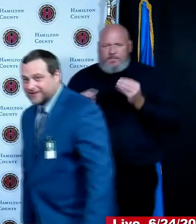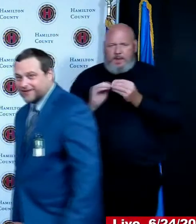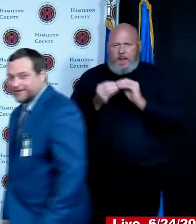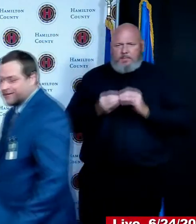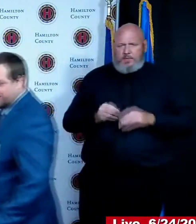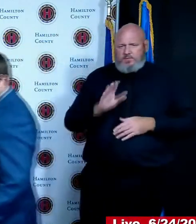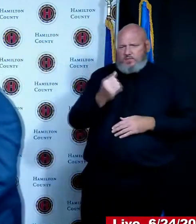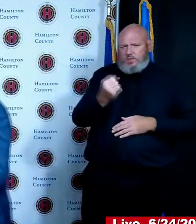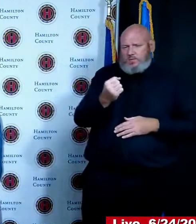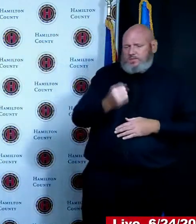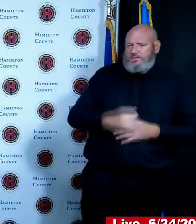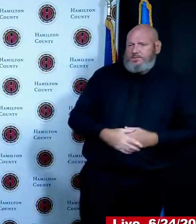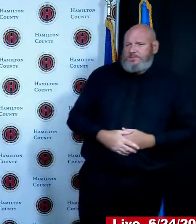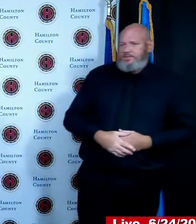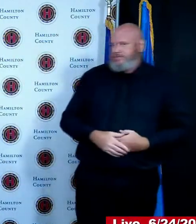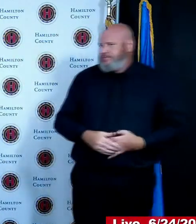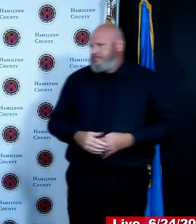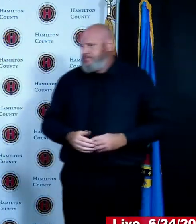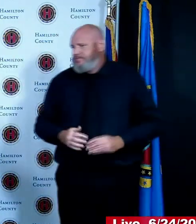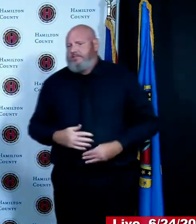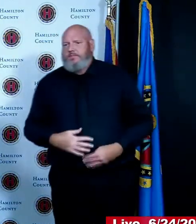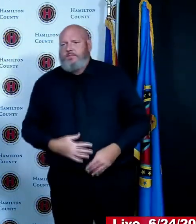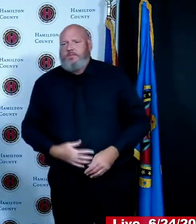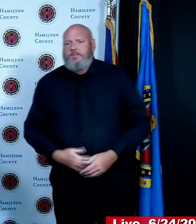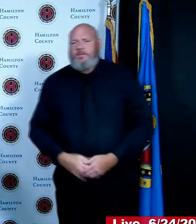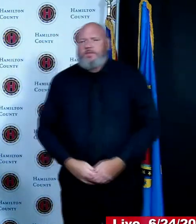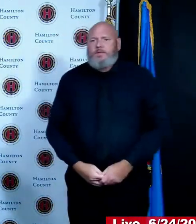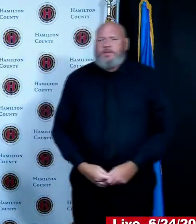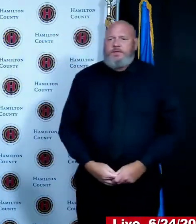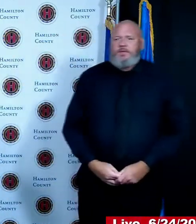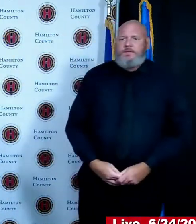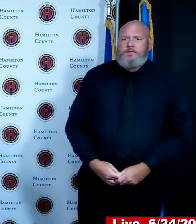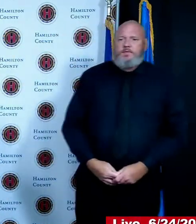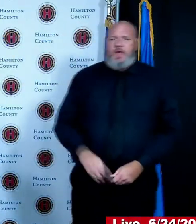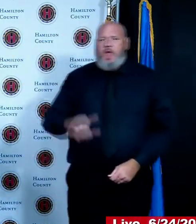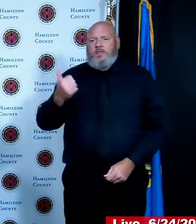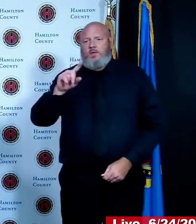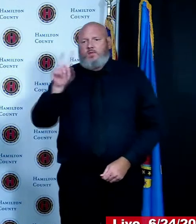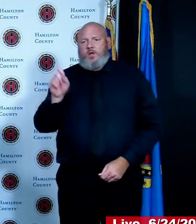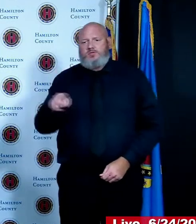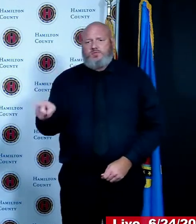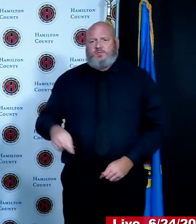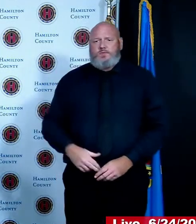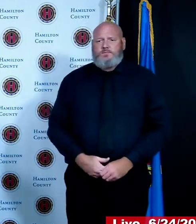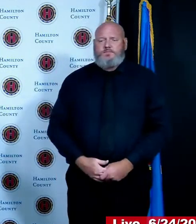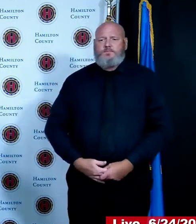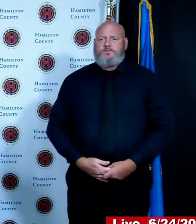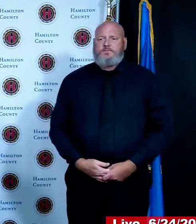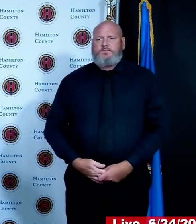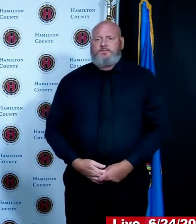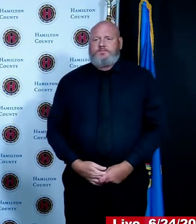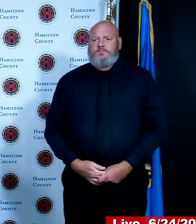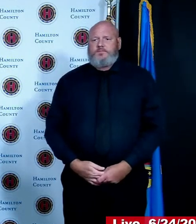next question comes from Chris Wetterich for you Greg sure morning Chris